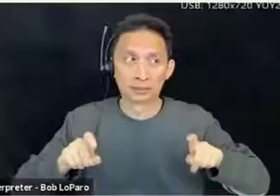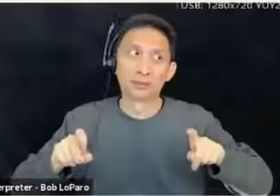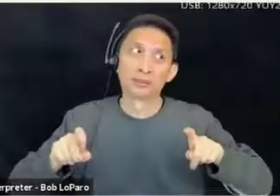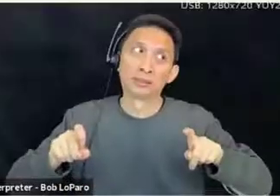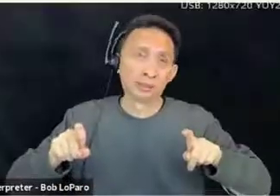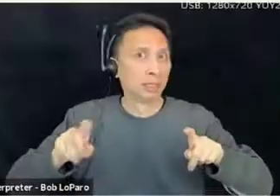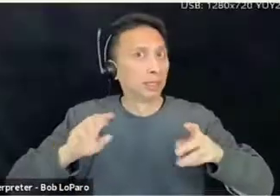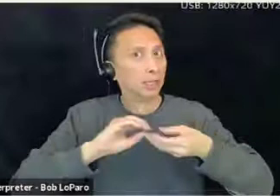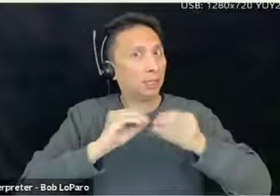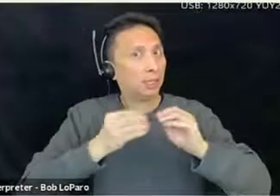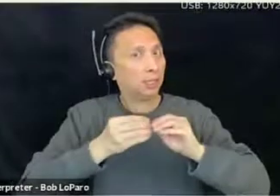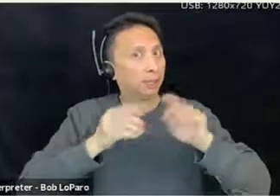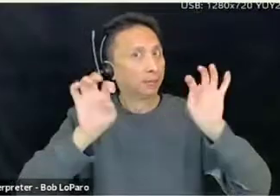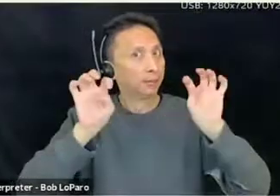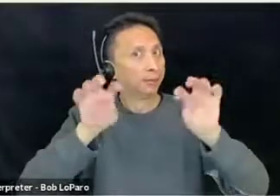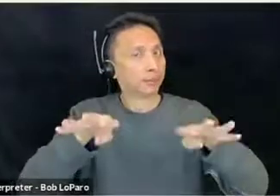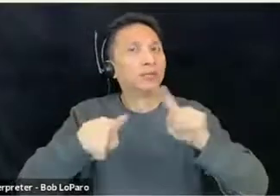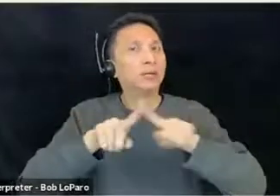but we know this is going to steadily increase.